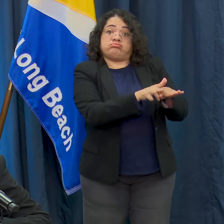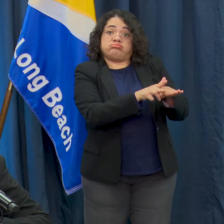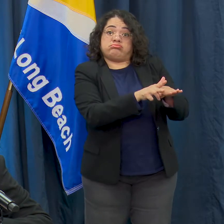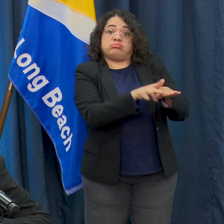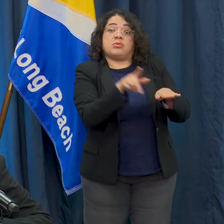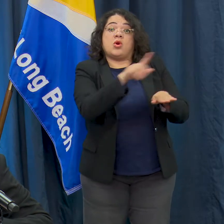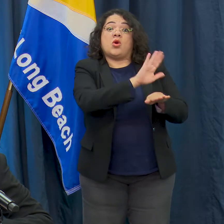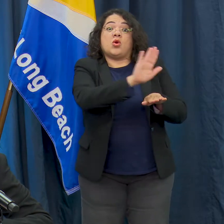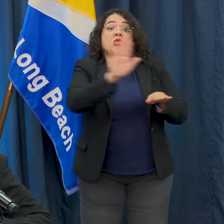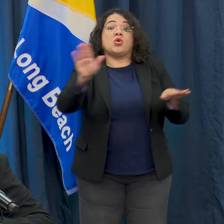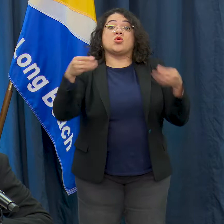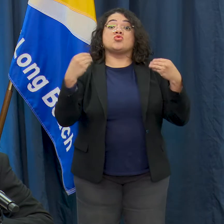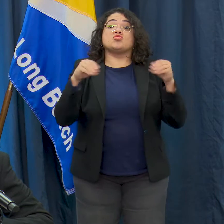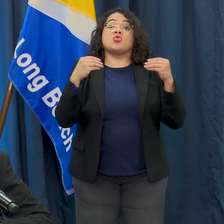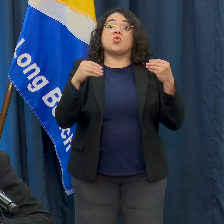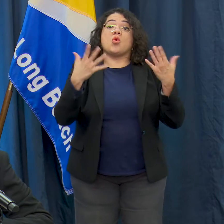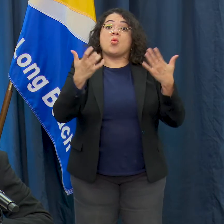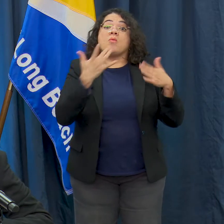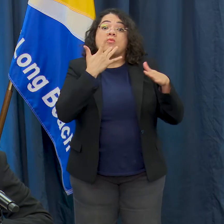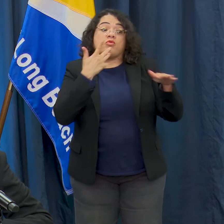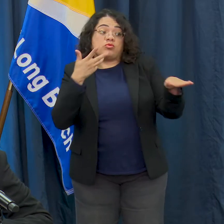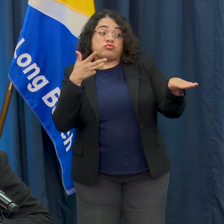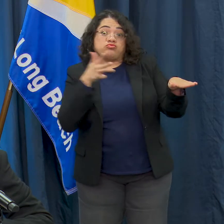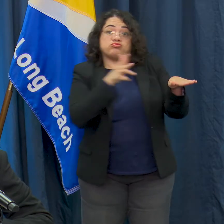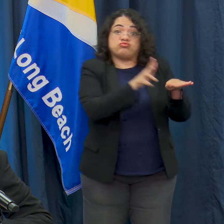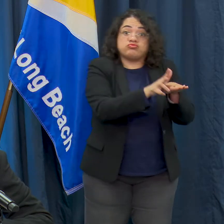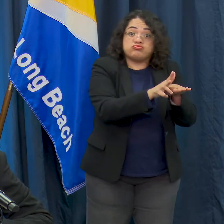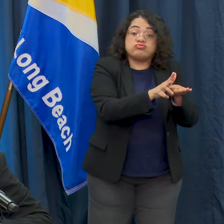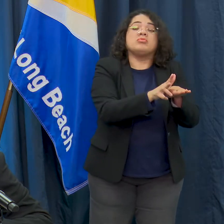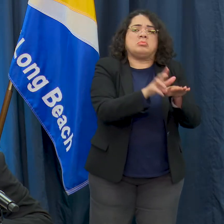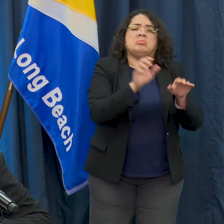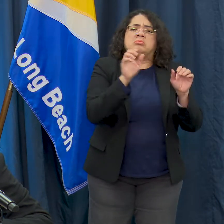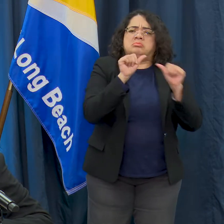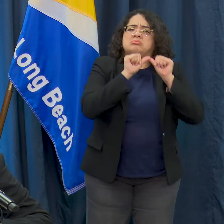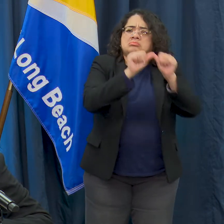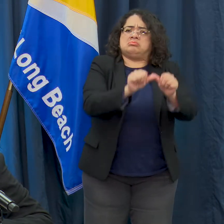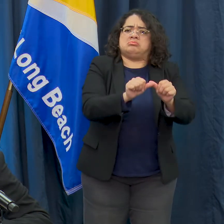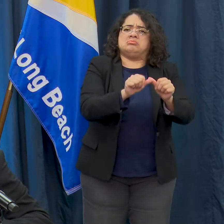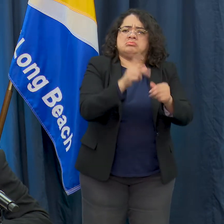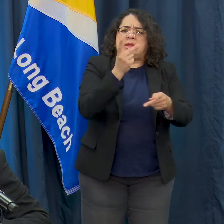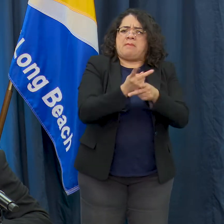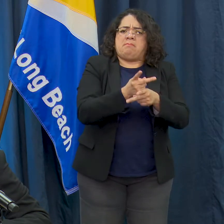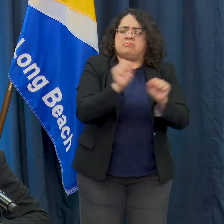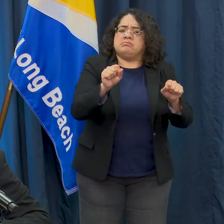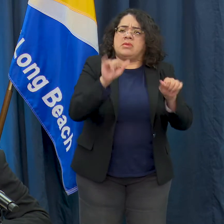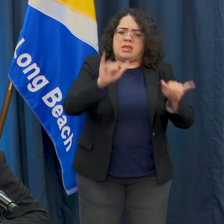do so and so we have curbside pickup only. We saw on some additional retailers